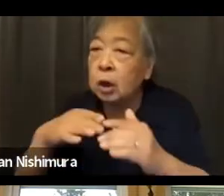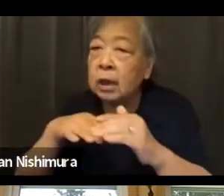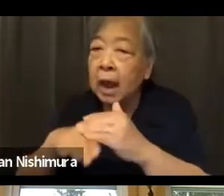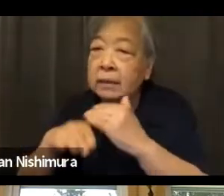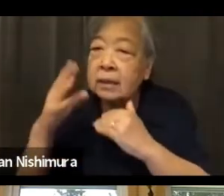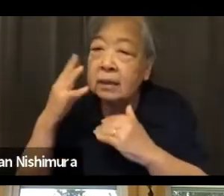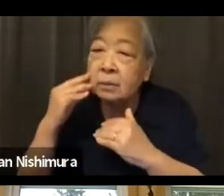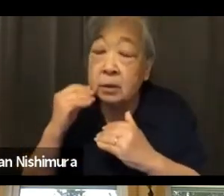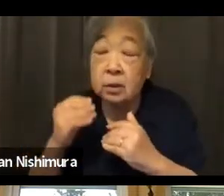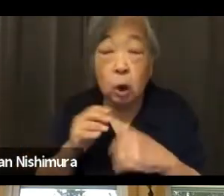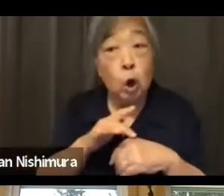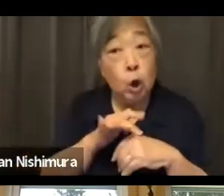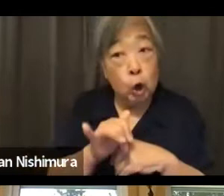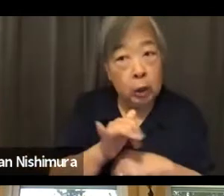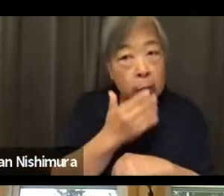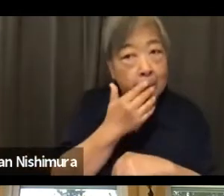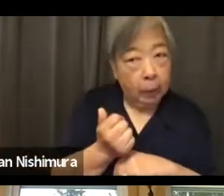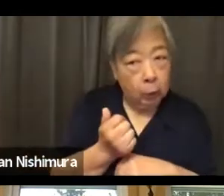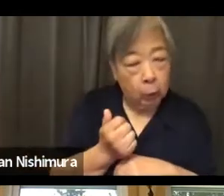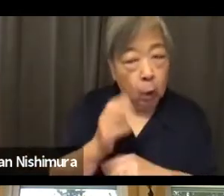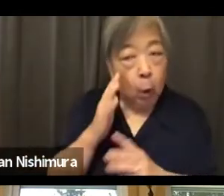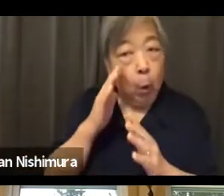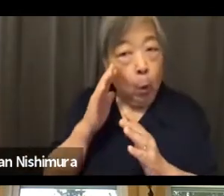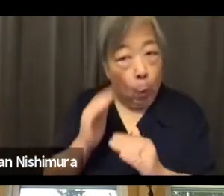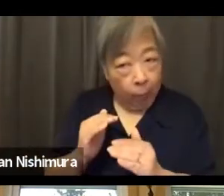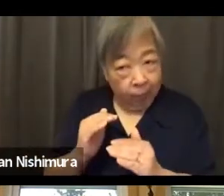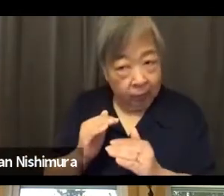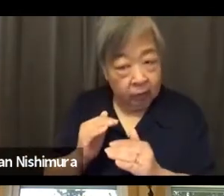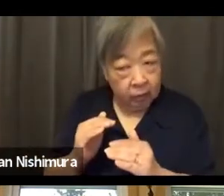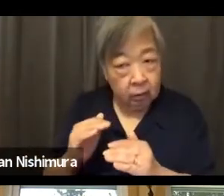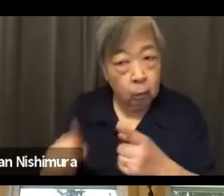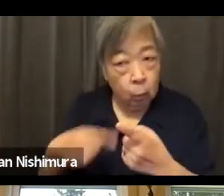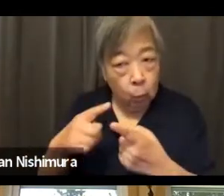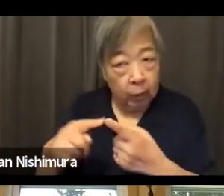hopefully by the time of the application process, the student is applying to a program that